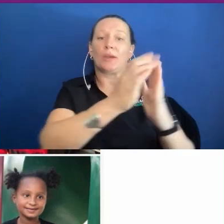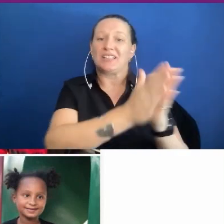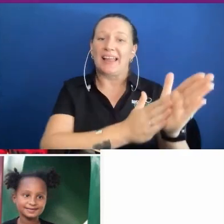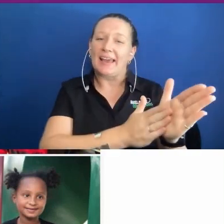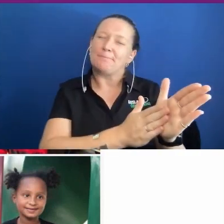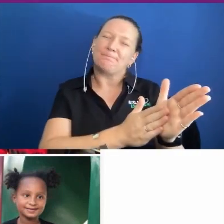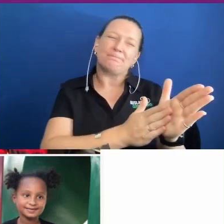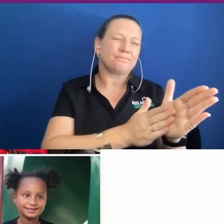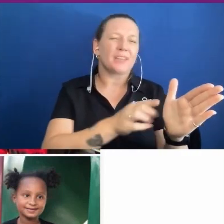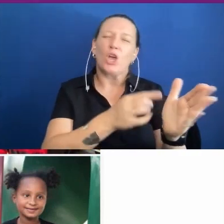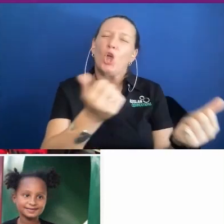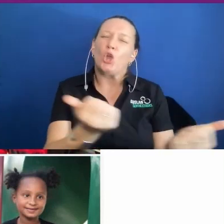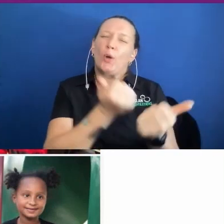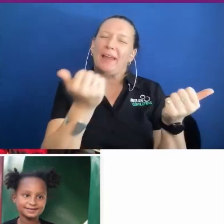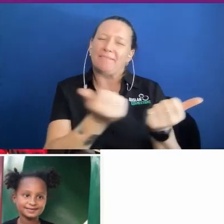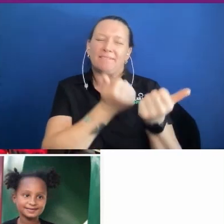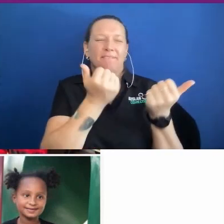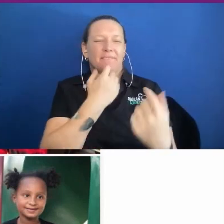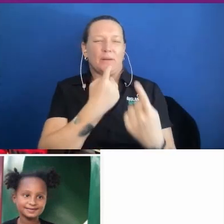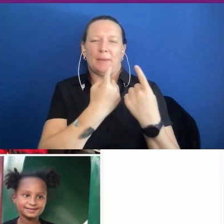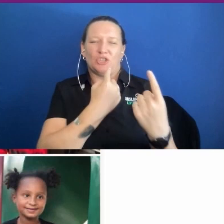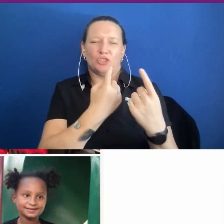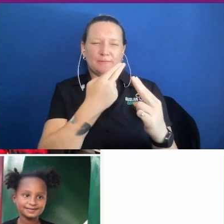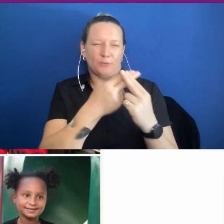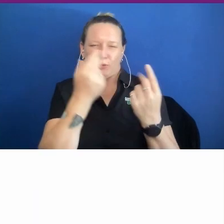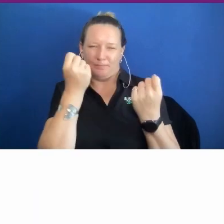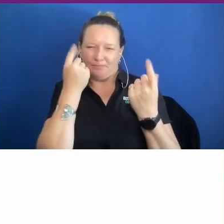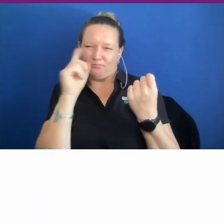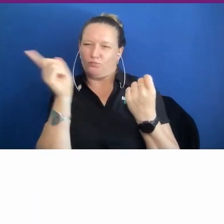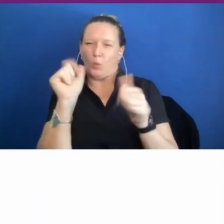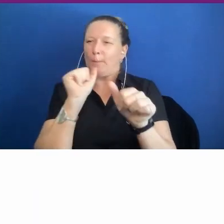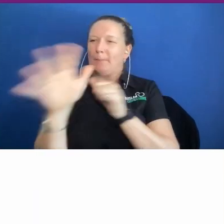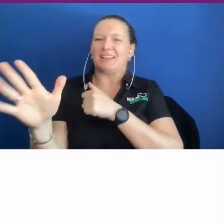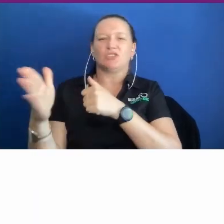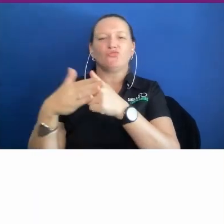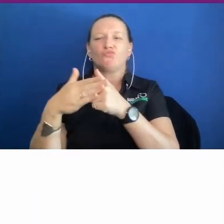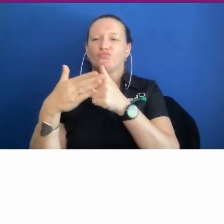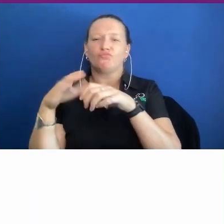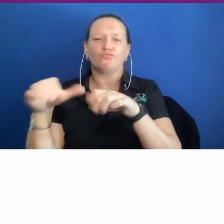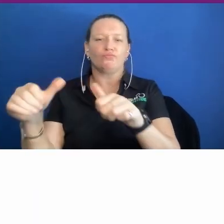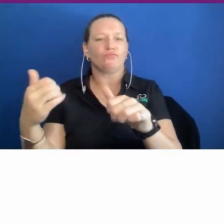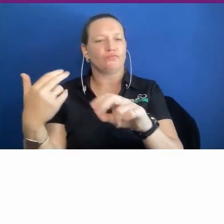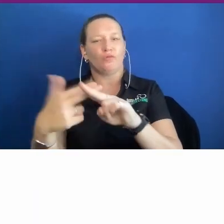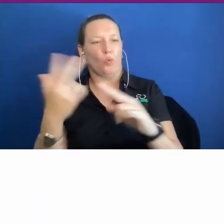the best treatment options and strategies required, and so very simplistically, we